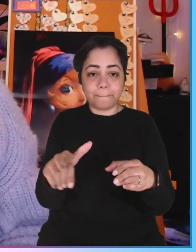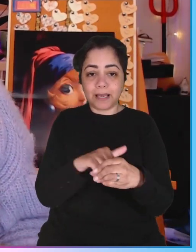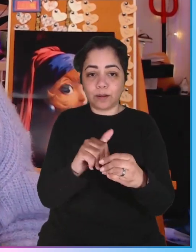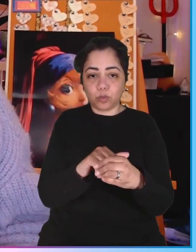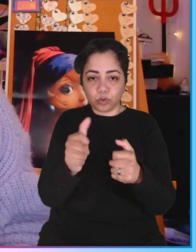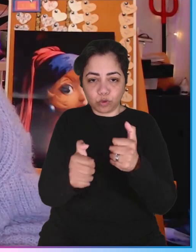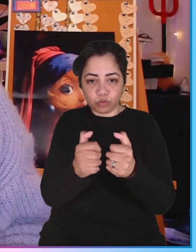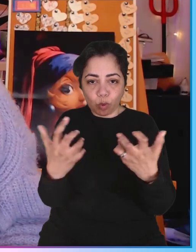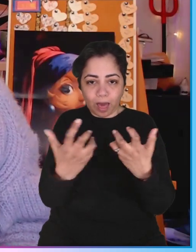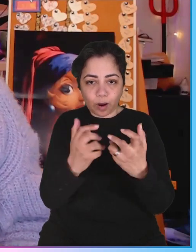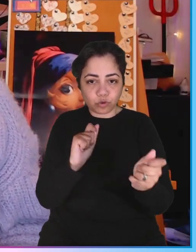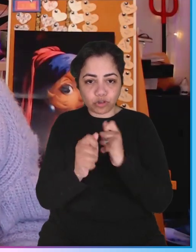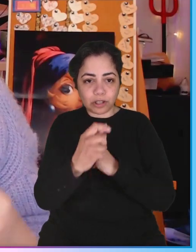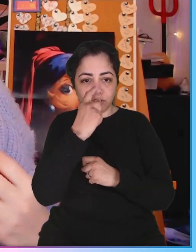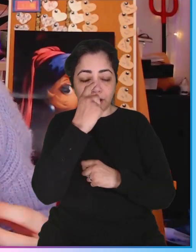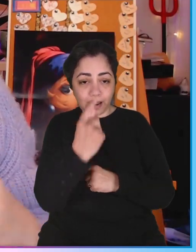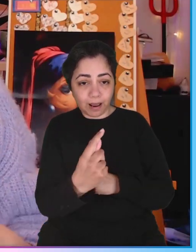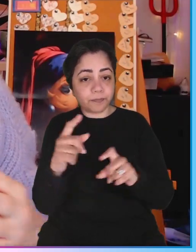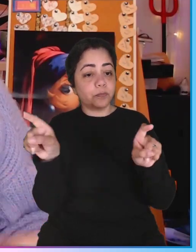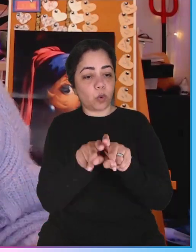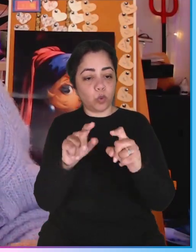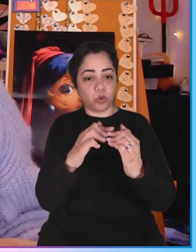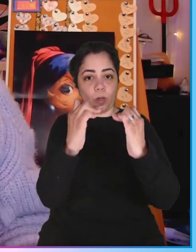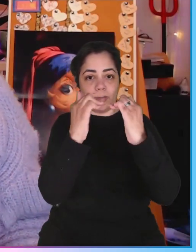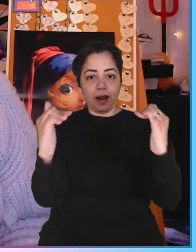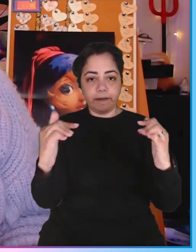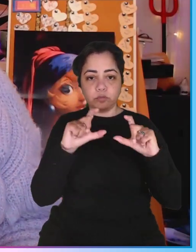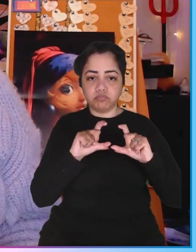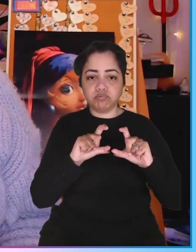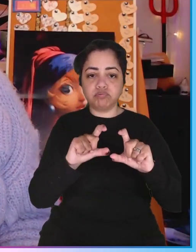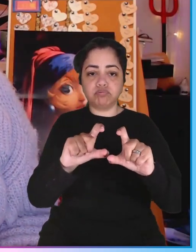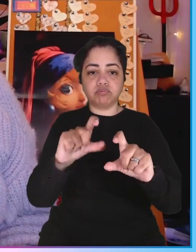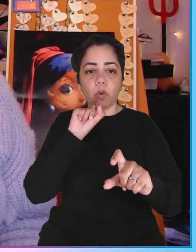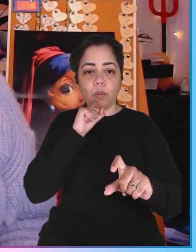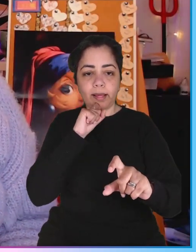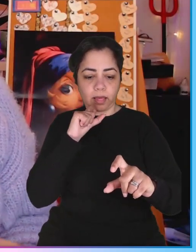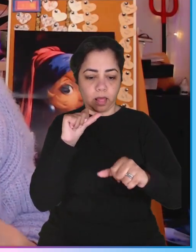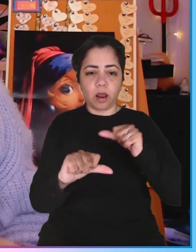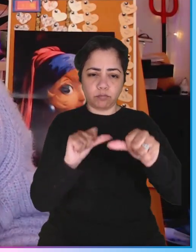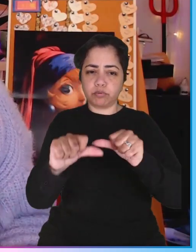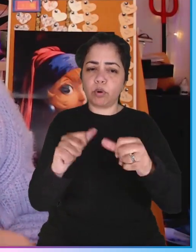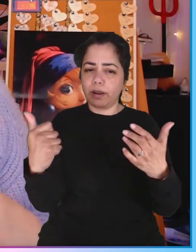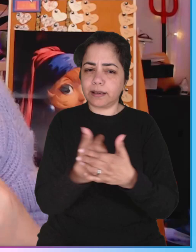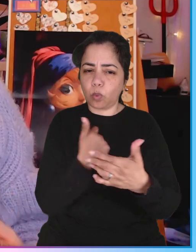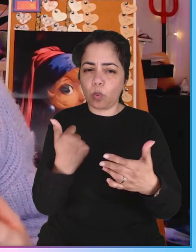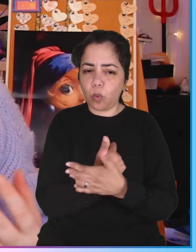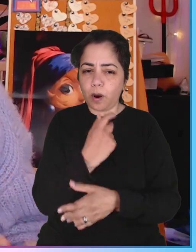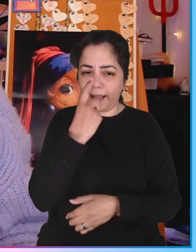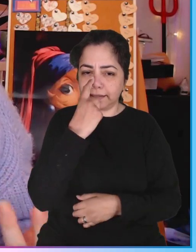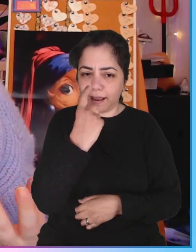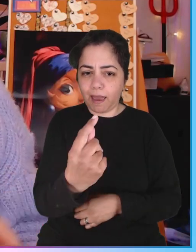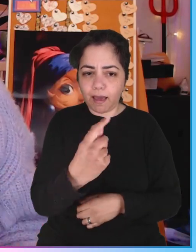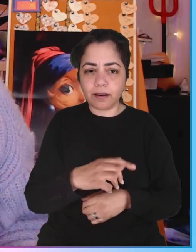my need to be able to switch between different controllers but also makes sure that a player never loses a level